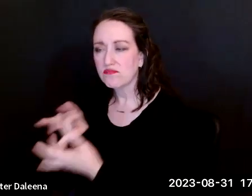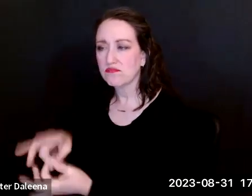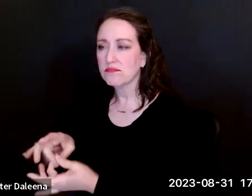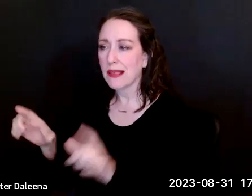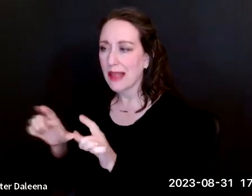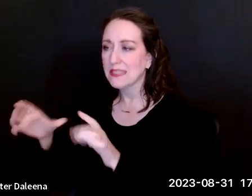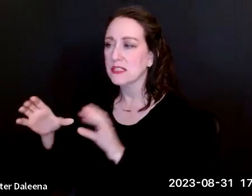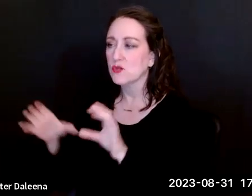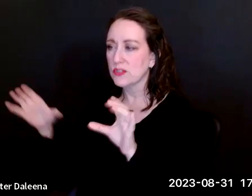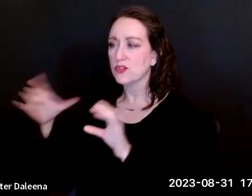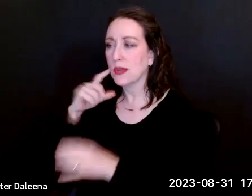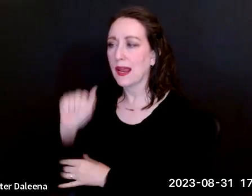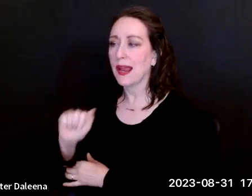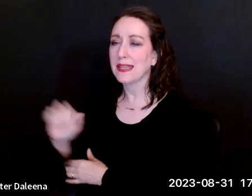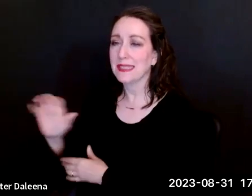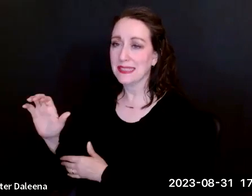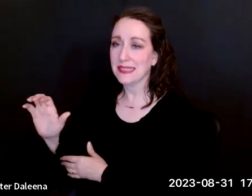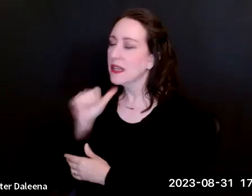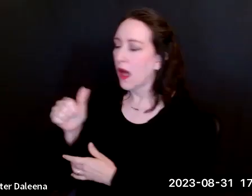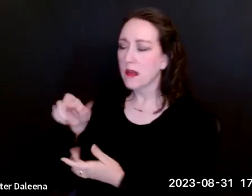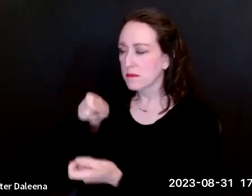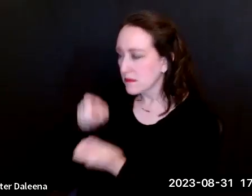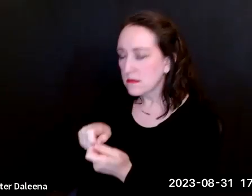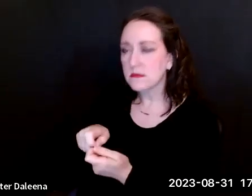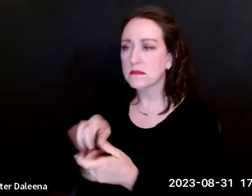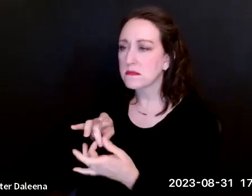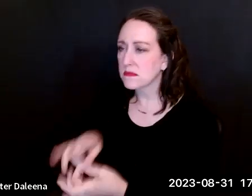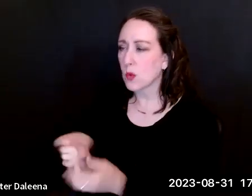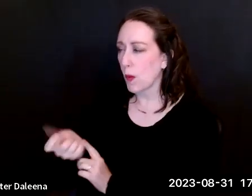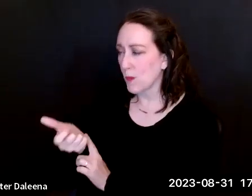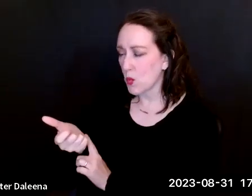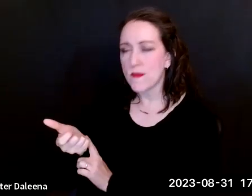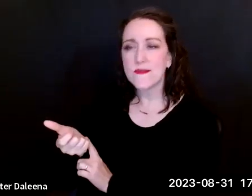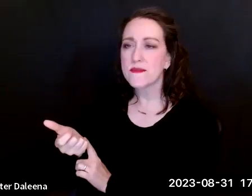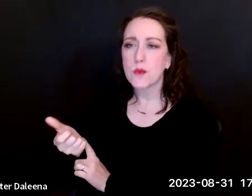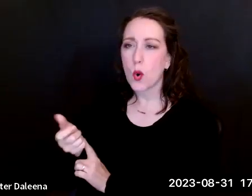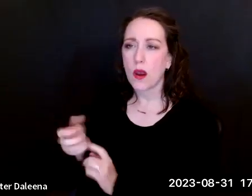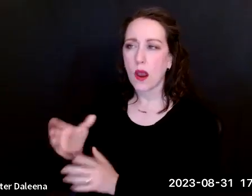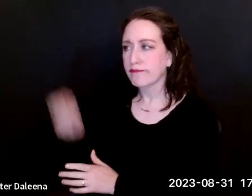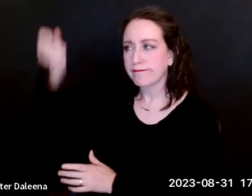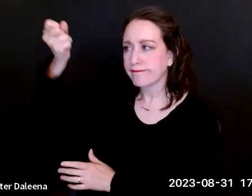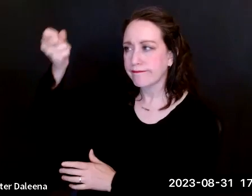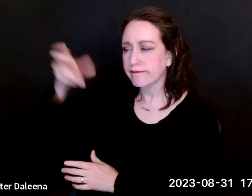credentialed aacs so it doesn't necessarily remove it or take it away it just kind of modified how we